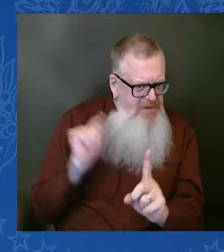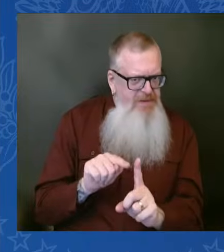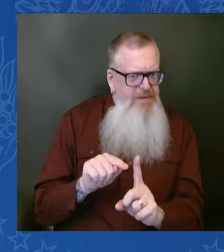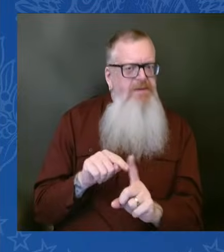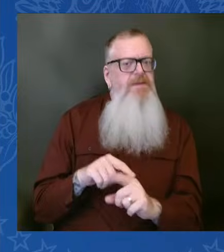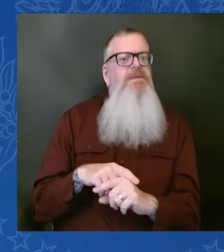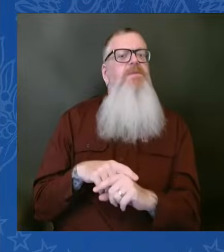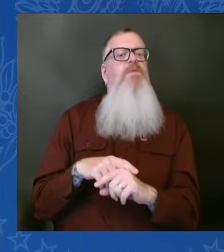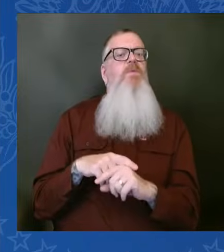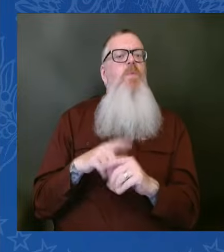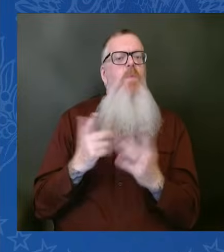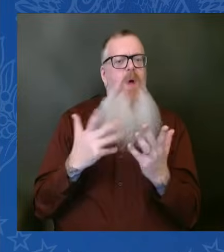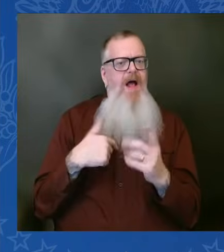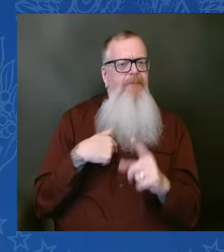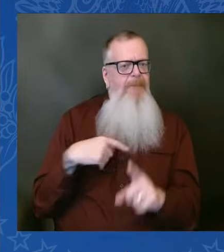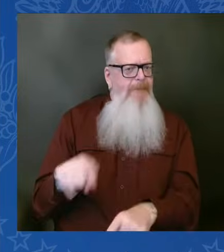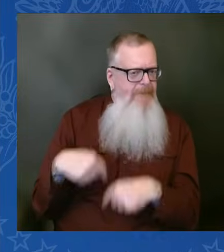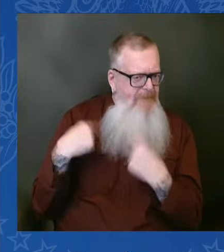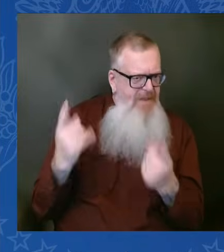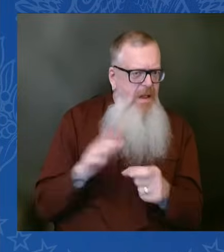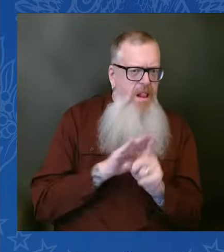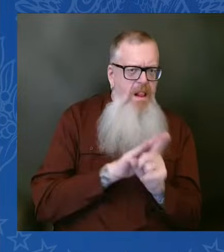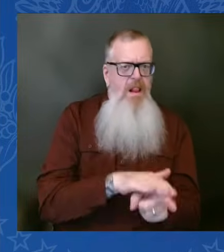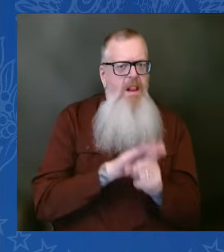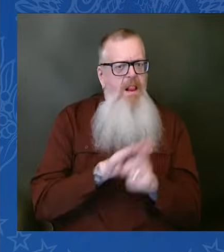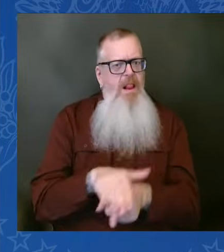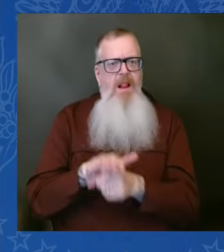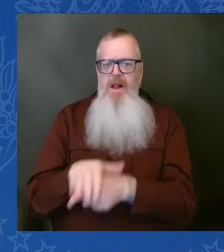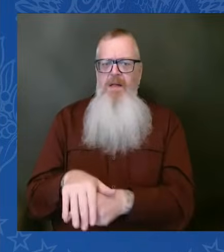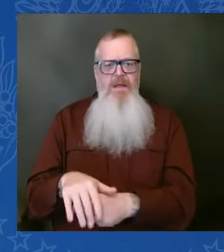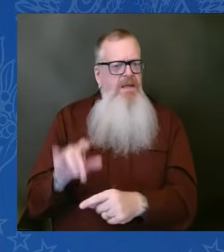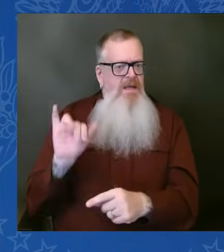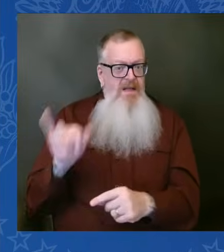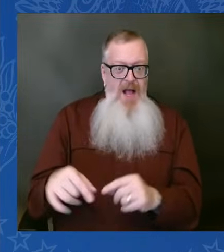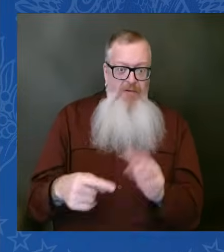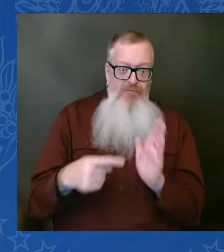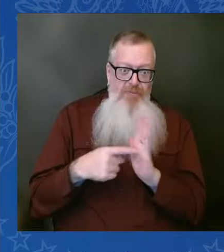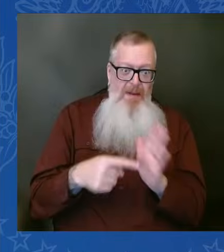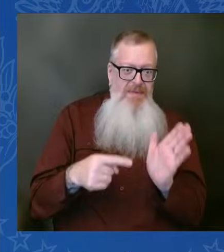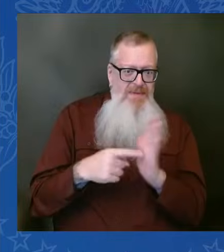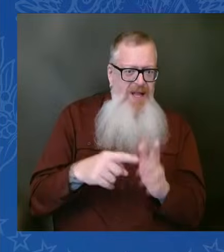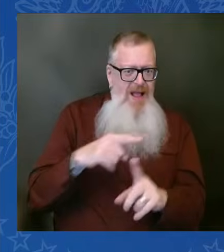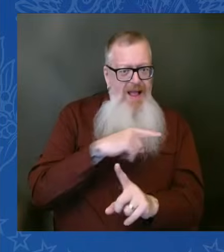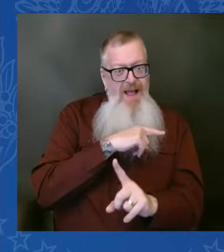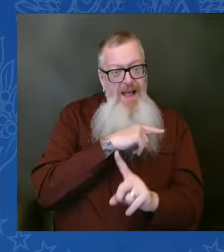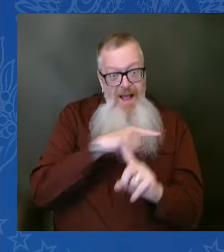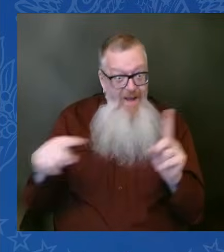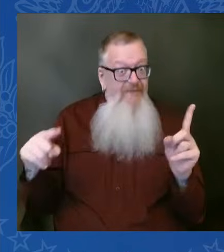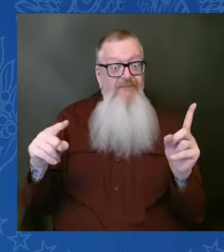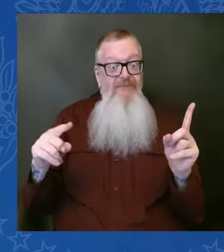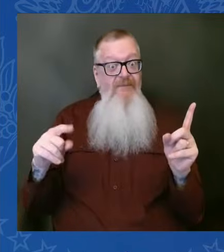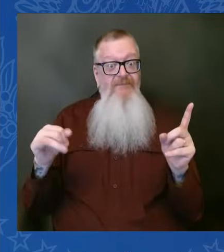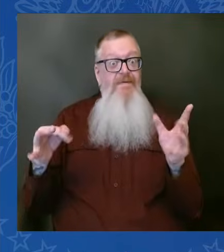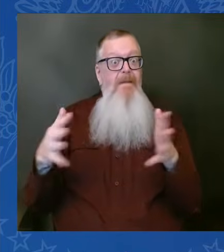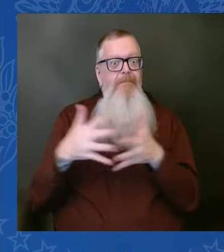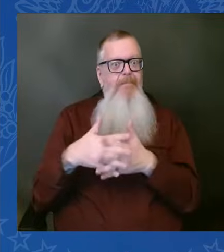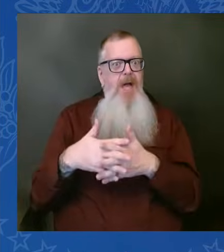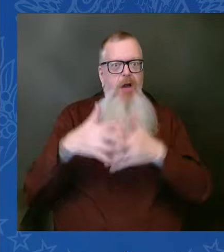nearly 50 percent of the entire GDP of the American economy. Because of our policies and confidence